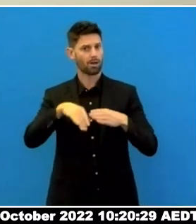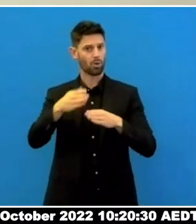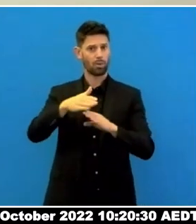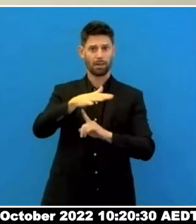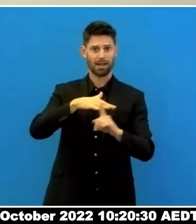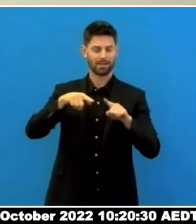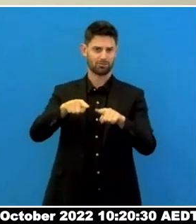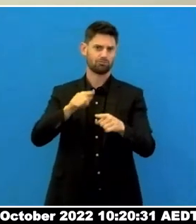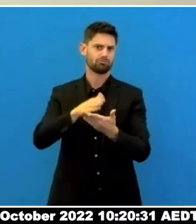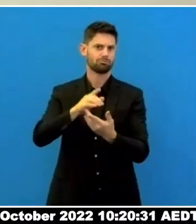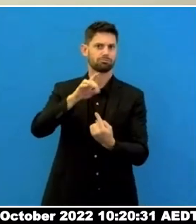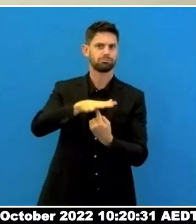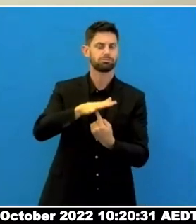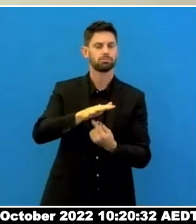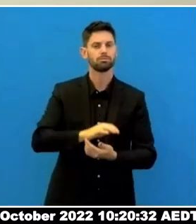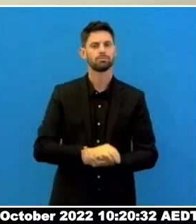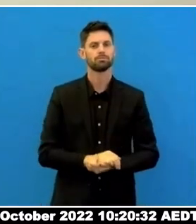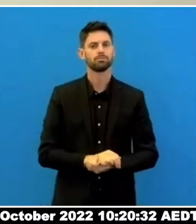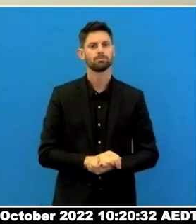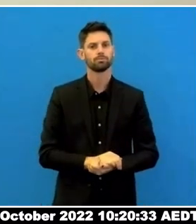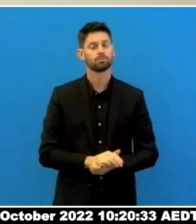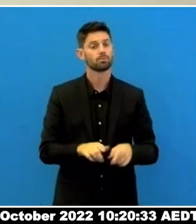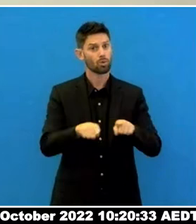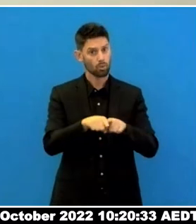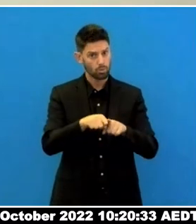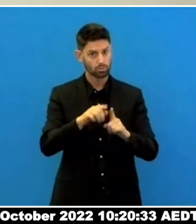must be embedded at the institutional level as well.